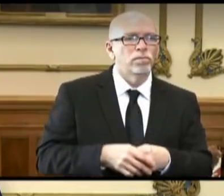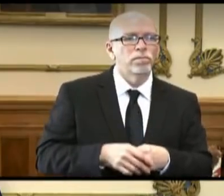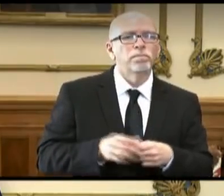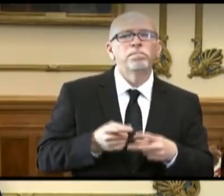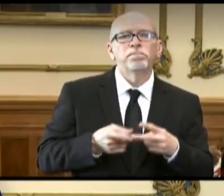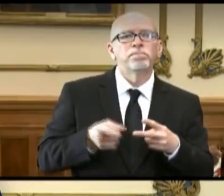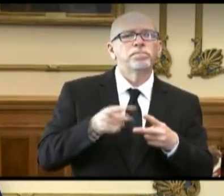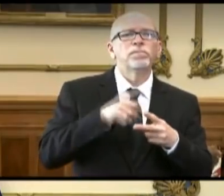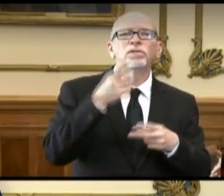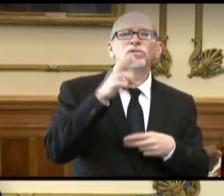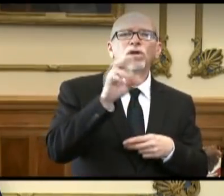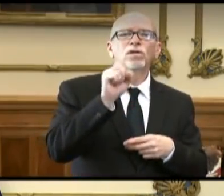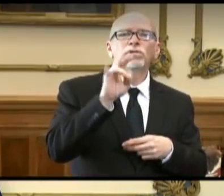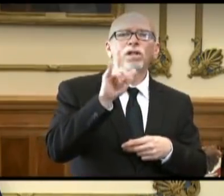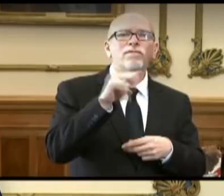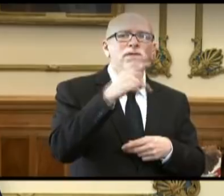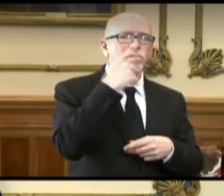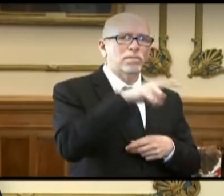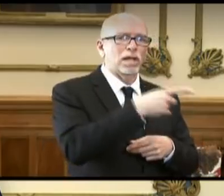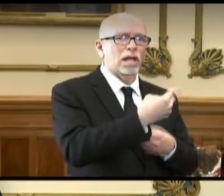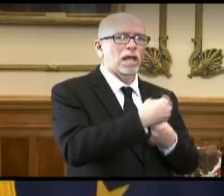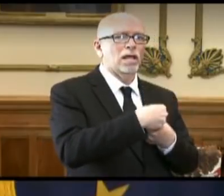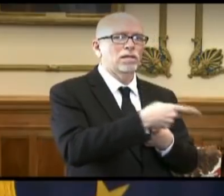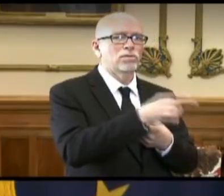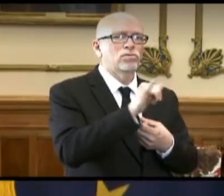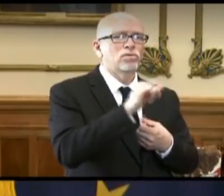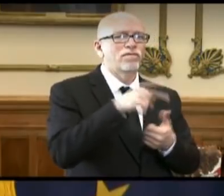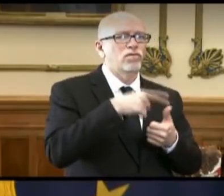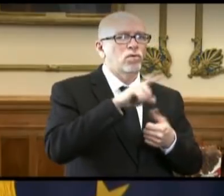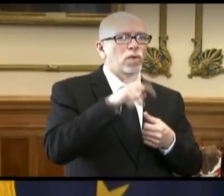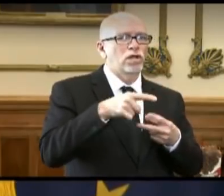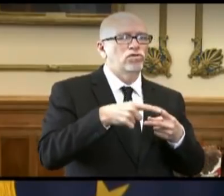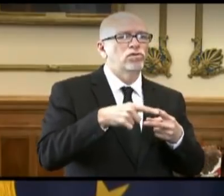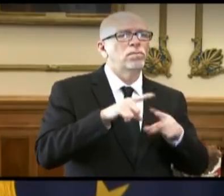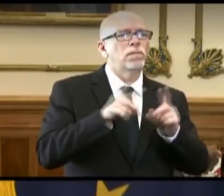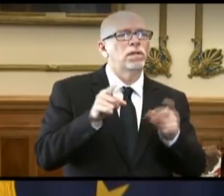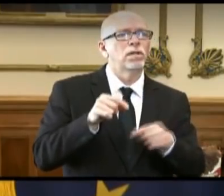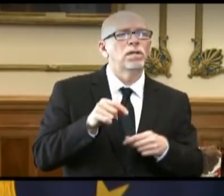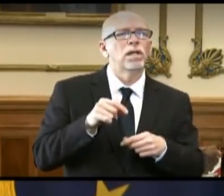I THINK DR. CAIN HAS A GOOD IDEA ABOUT THAT. I WOULD HAVE TO TALK WITH HER. CERTAINLY, SOMETHING WE COULD GET FOR YOU.